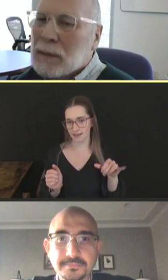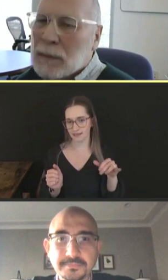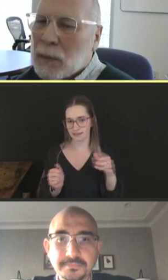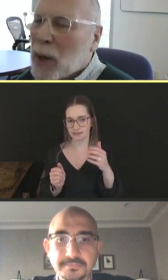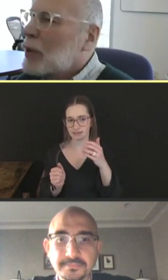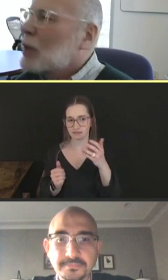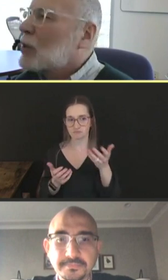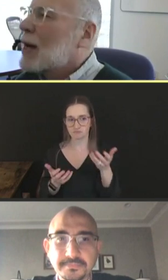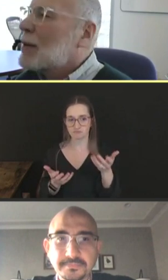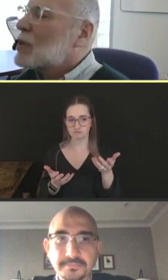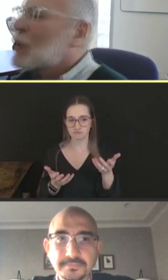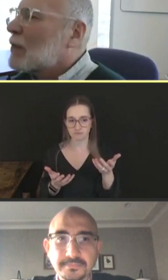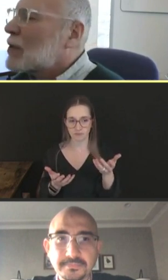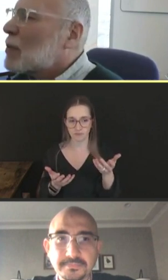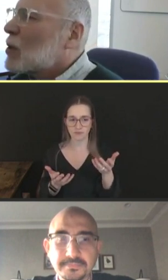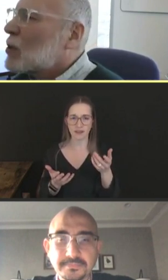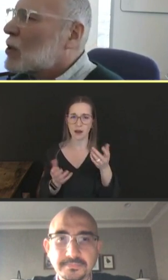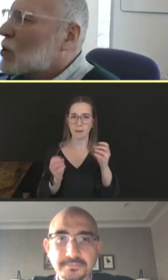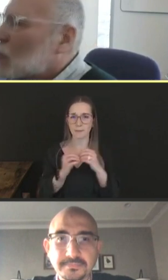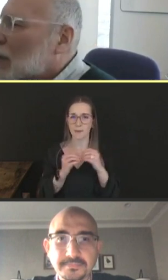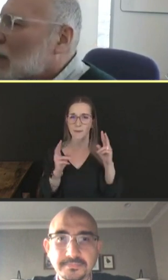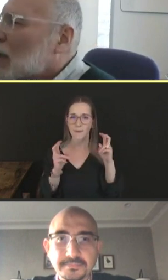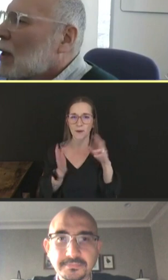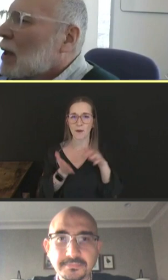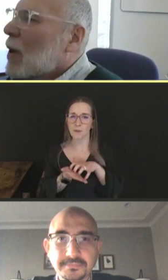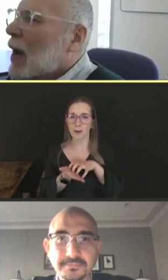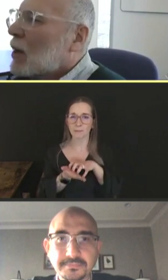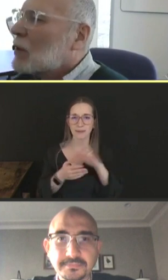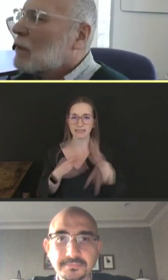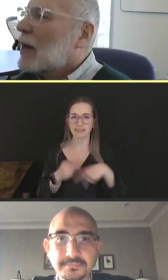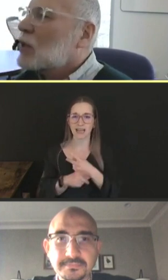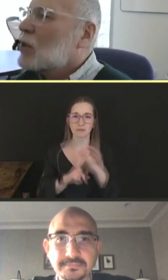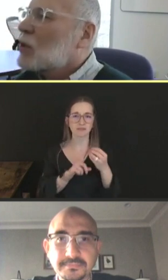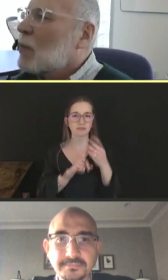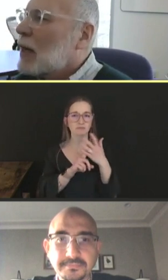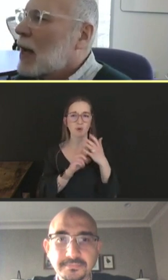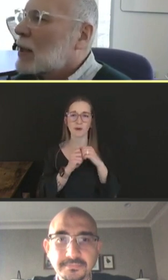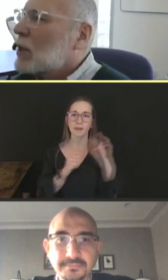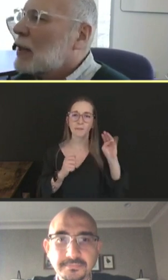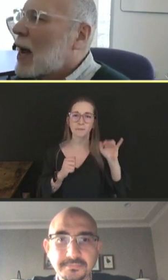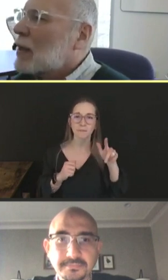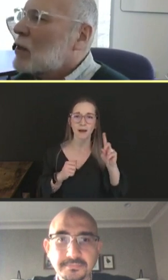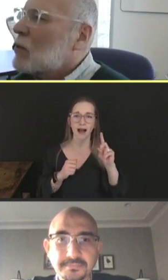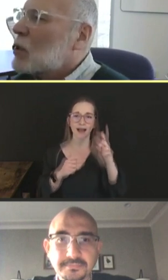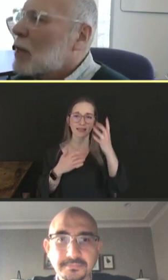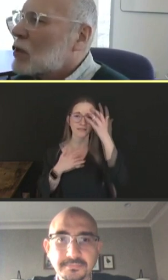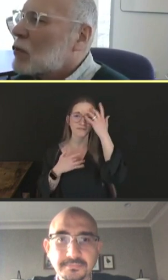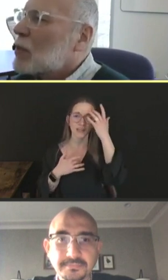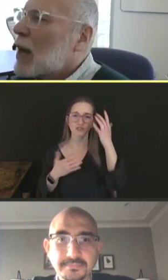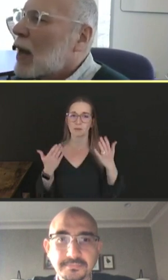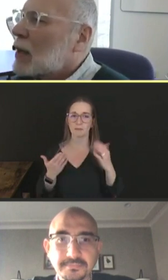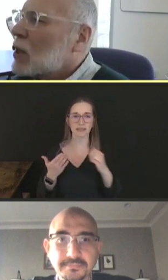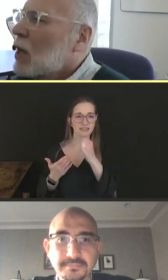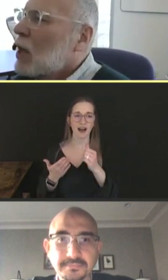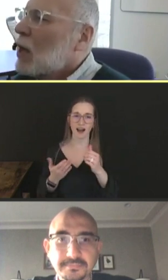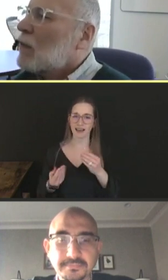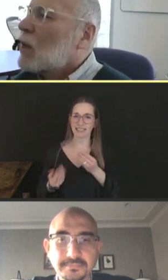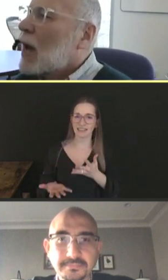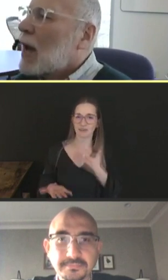wimpier types of exposures with mild infections, might actually not induce the best response. For